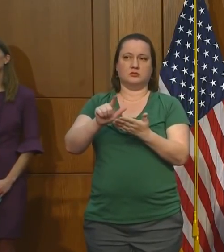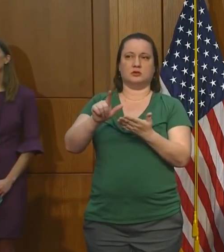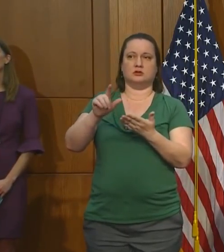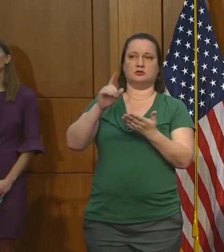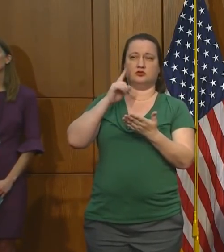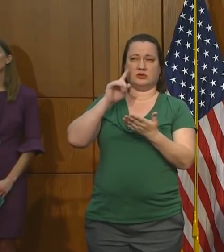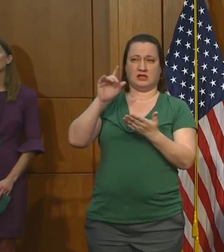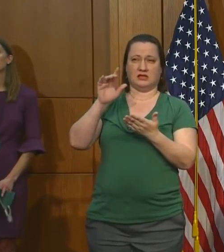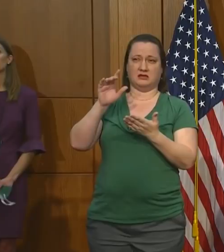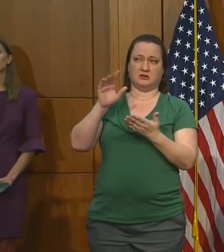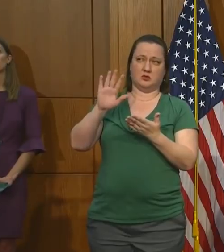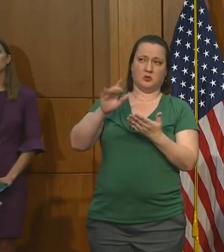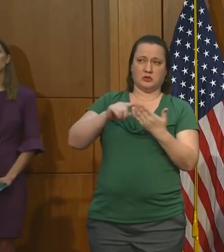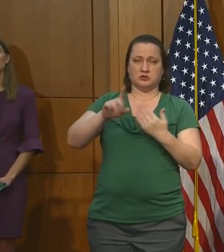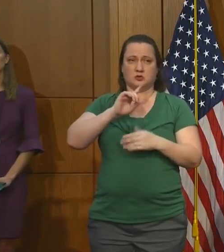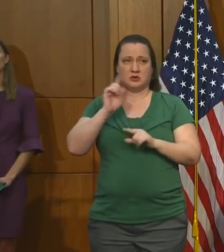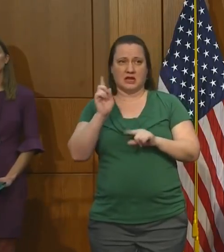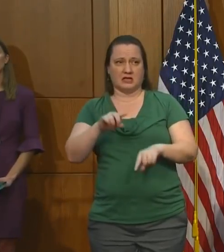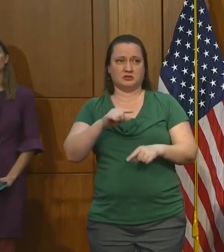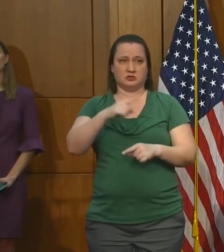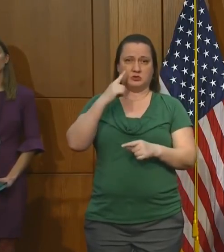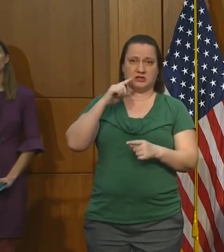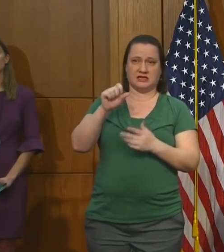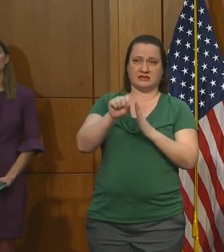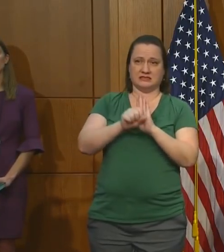HERE AND THEN MY QUESTION IS IF